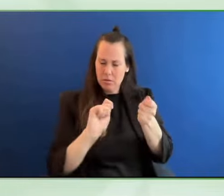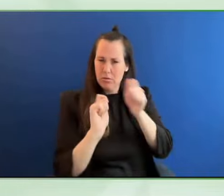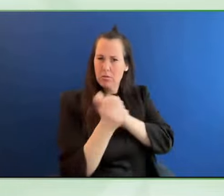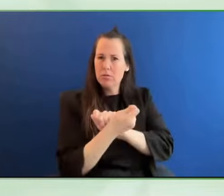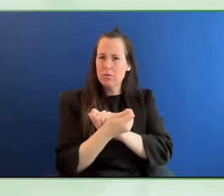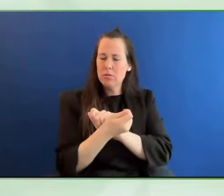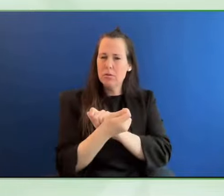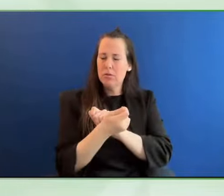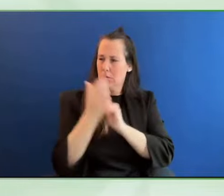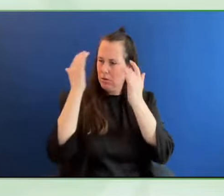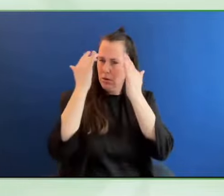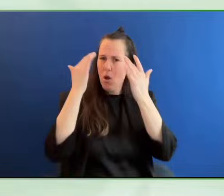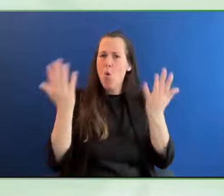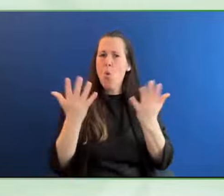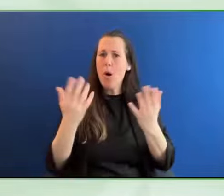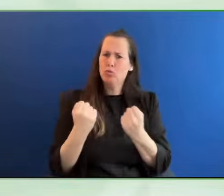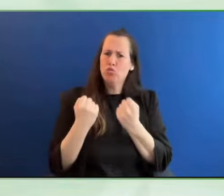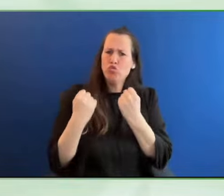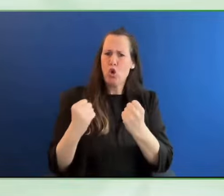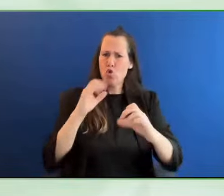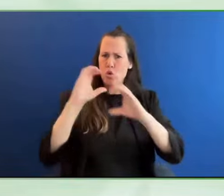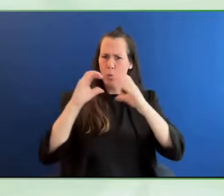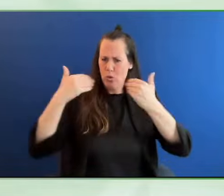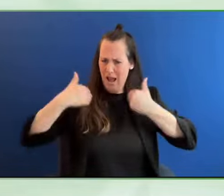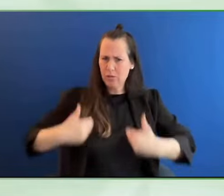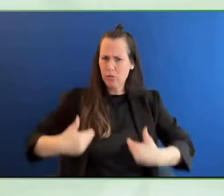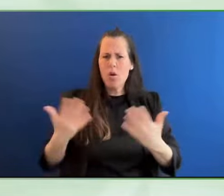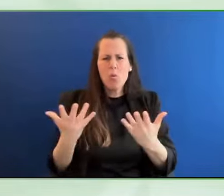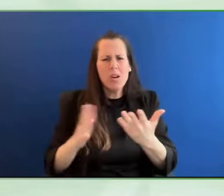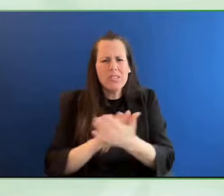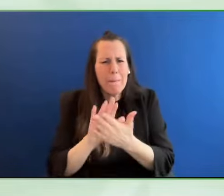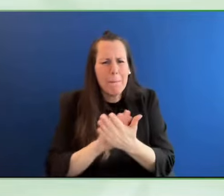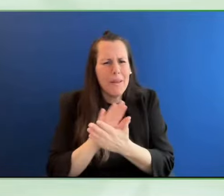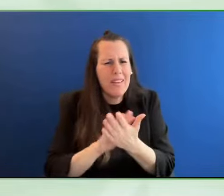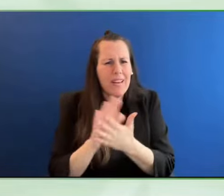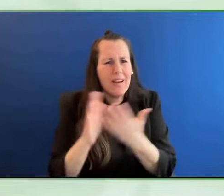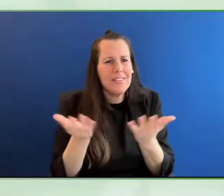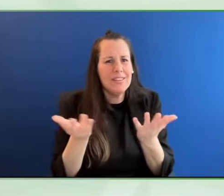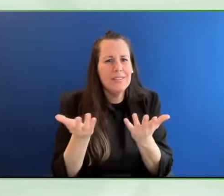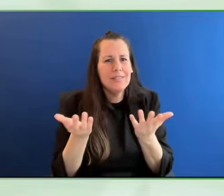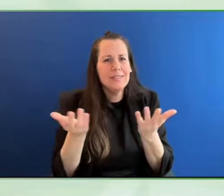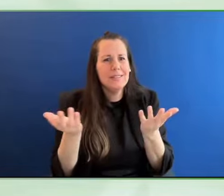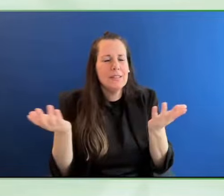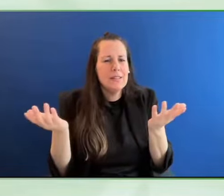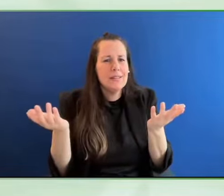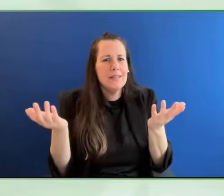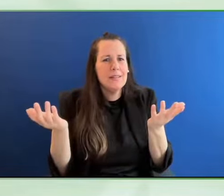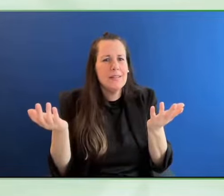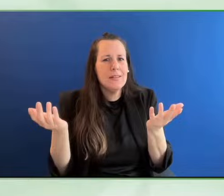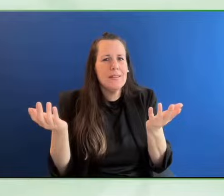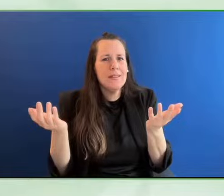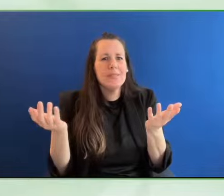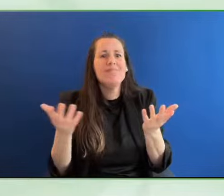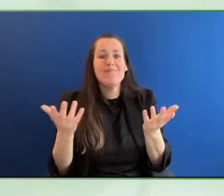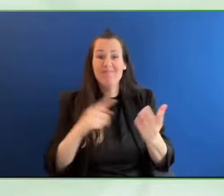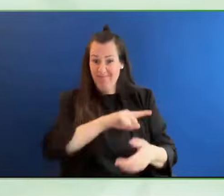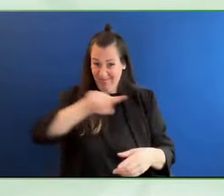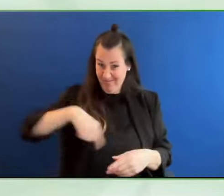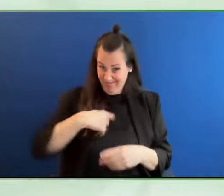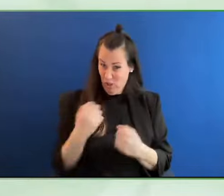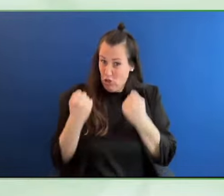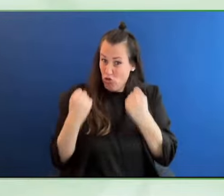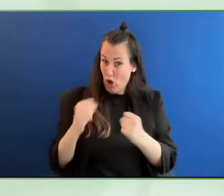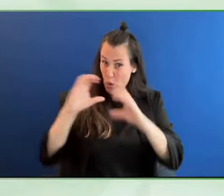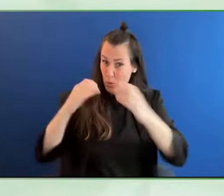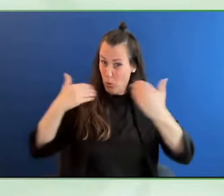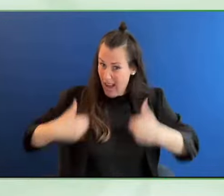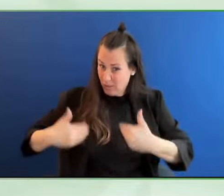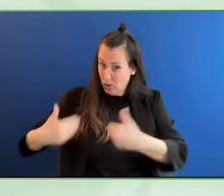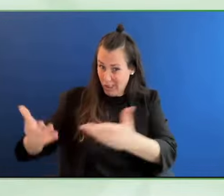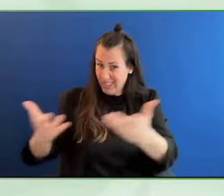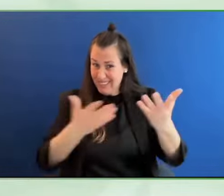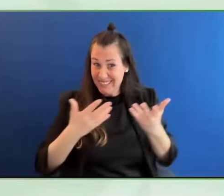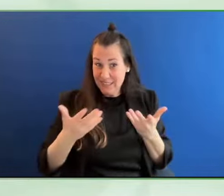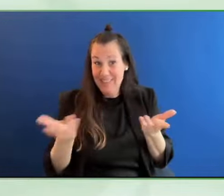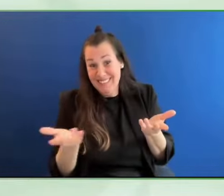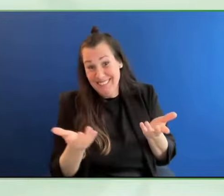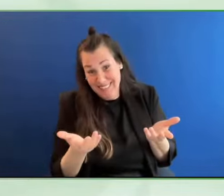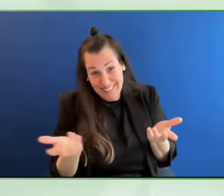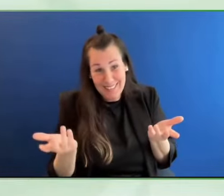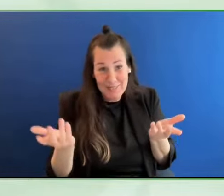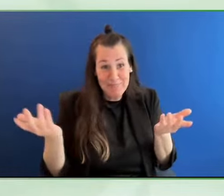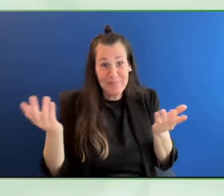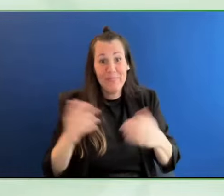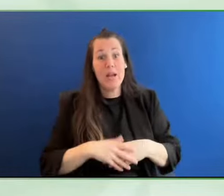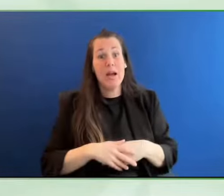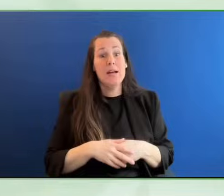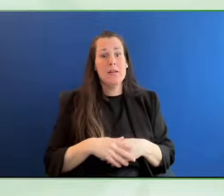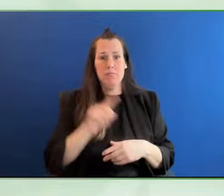With more companies taking that pause and breath, the more change we